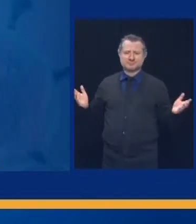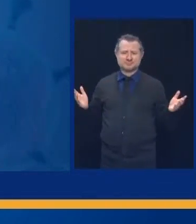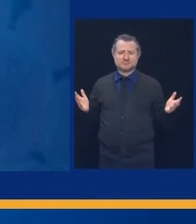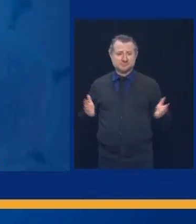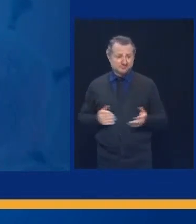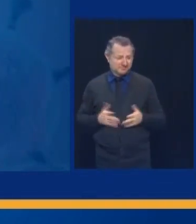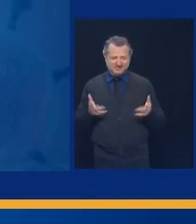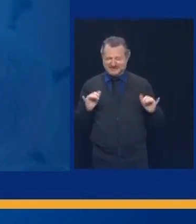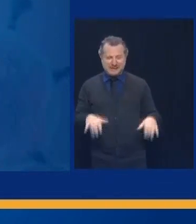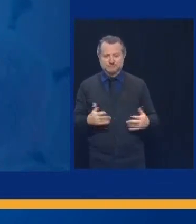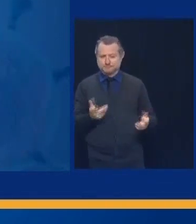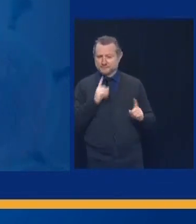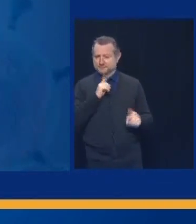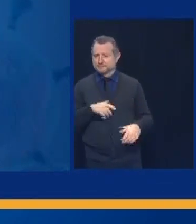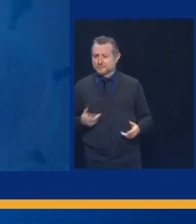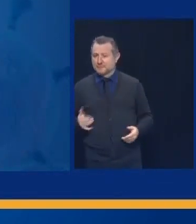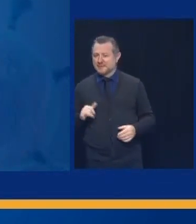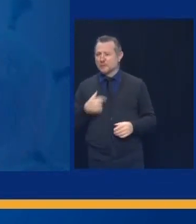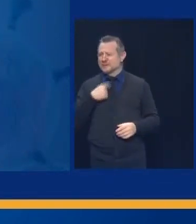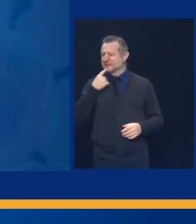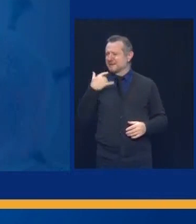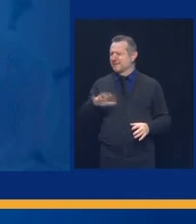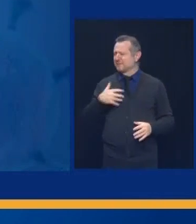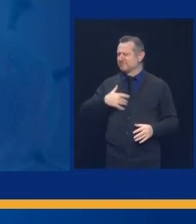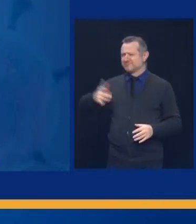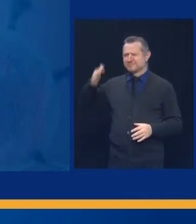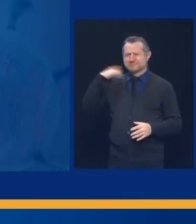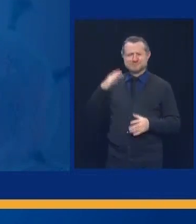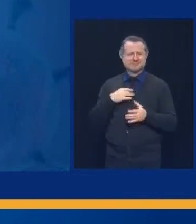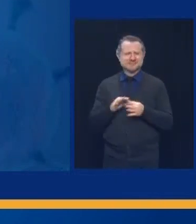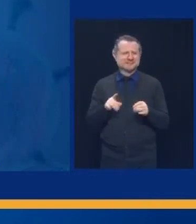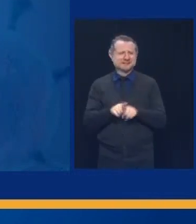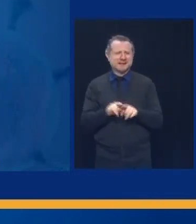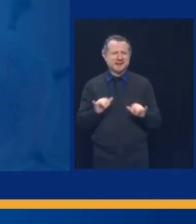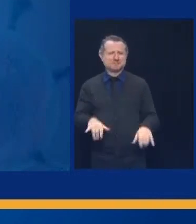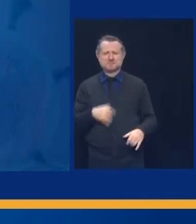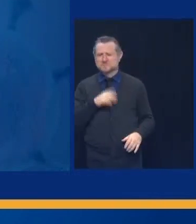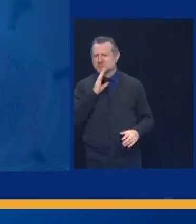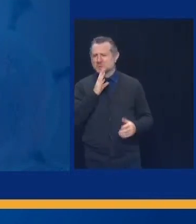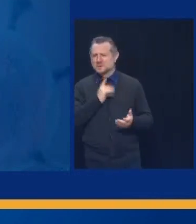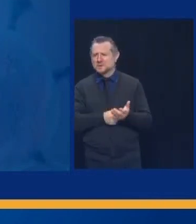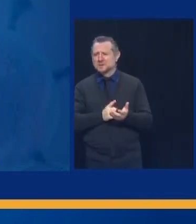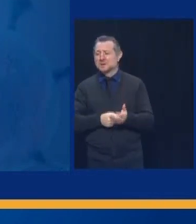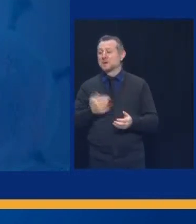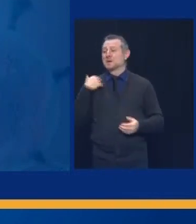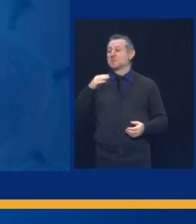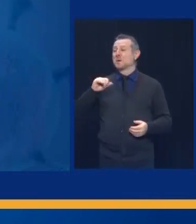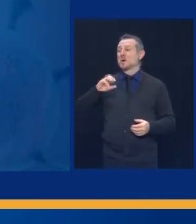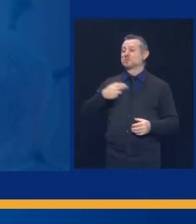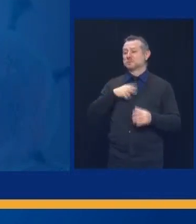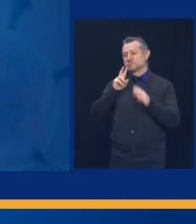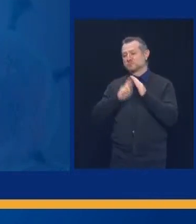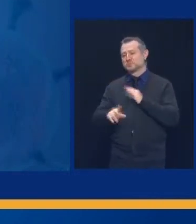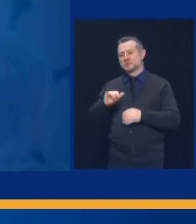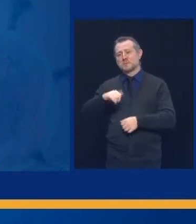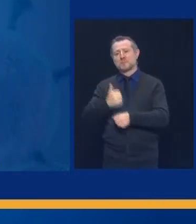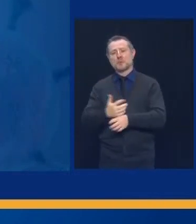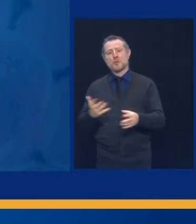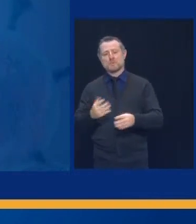STRATEGY, YOU'RE GOING TO SEE THAT NUMBER GO STRAIGHT UP. IT IS THE SAME CONVERSATION WE